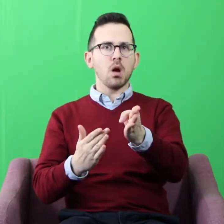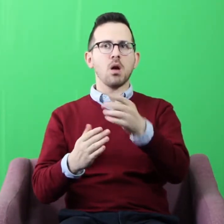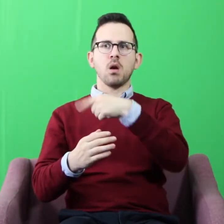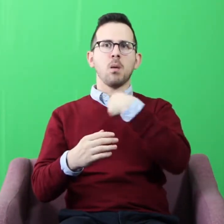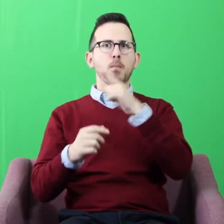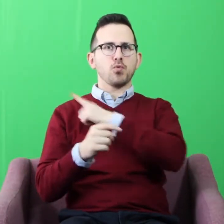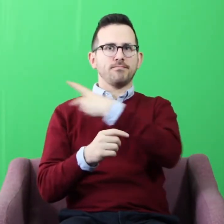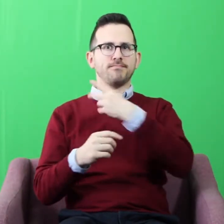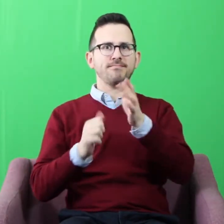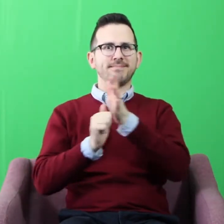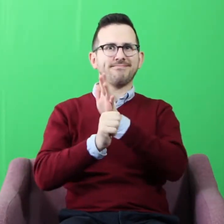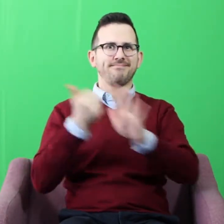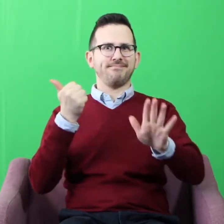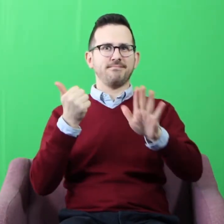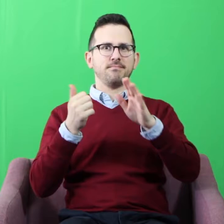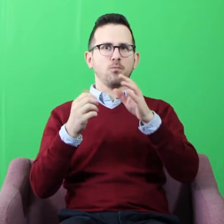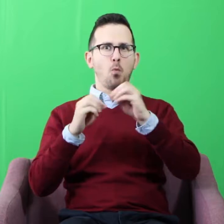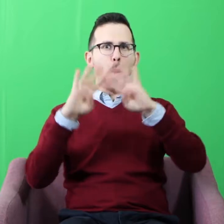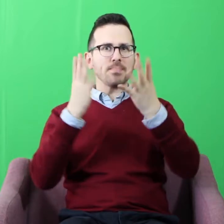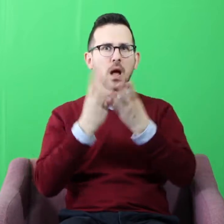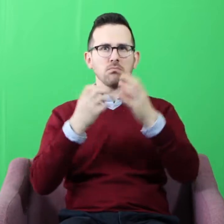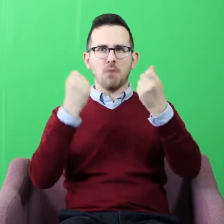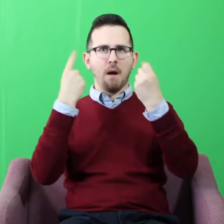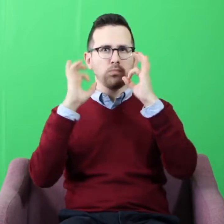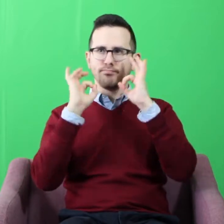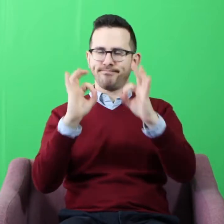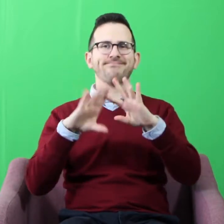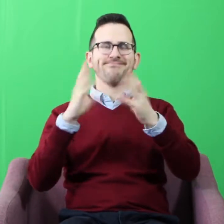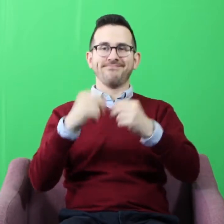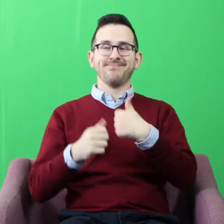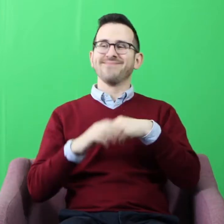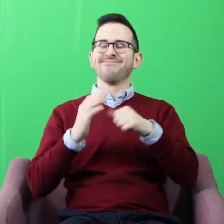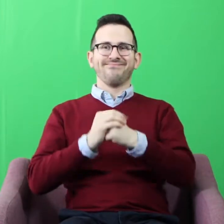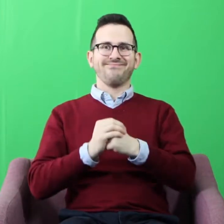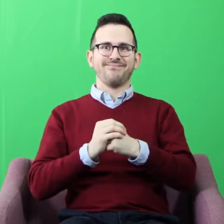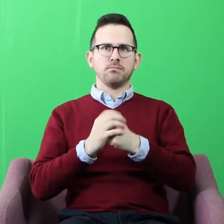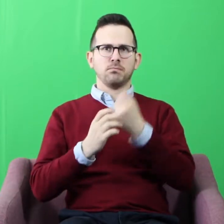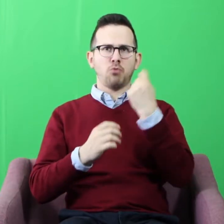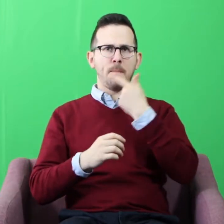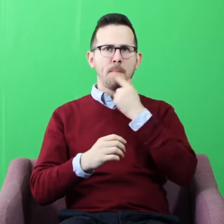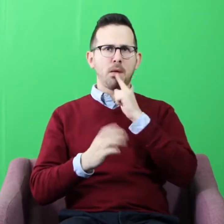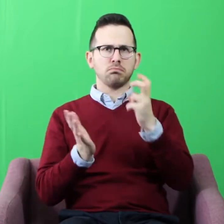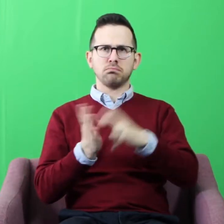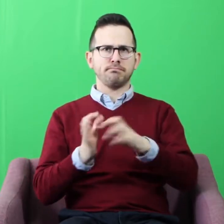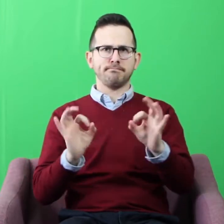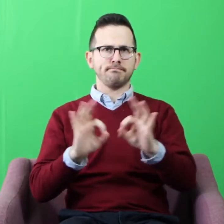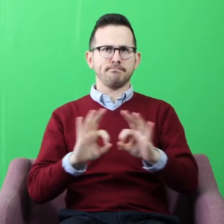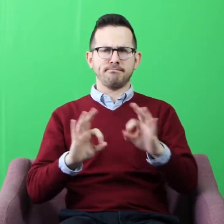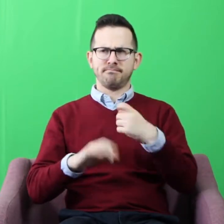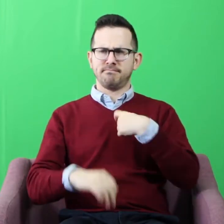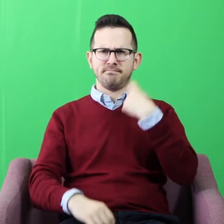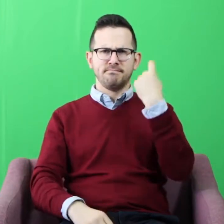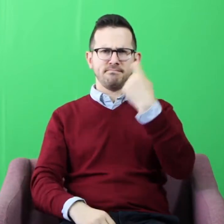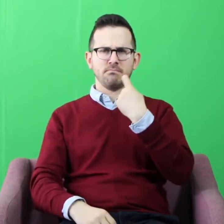as our strength was website design and online work. But we realised that people were not booking with us.